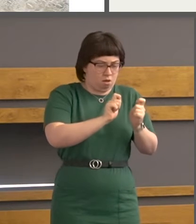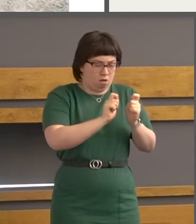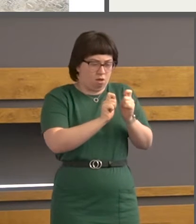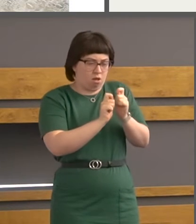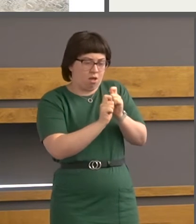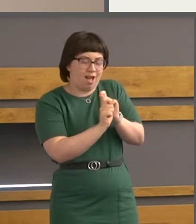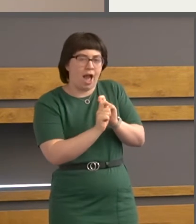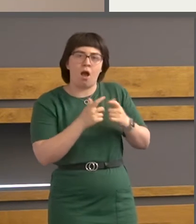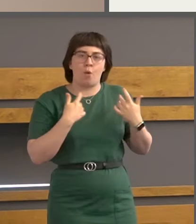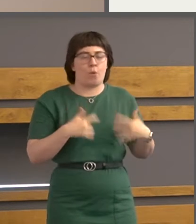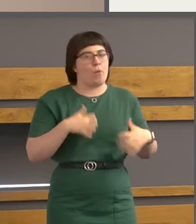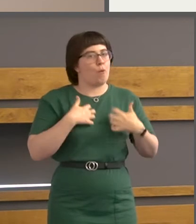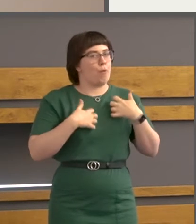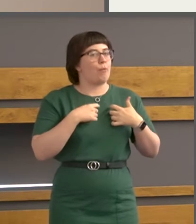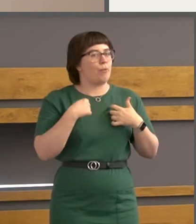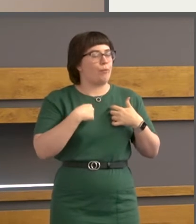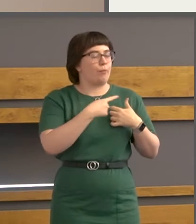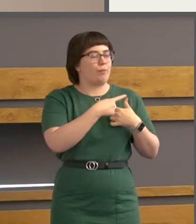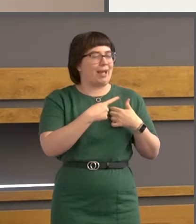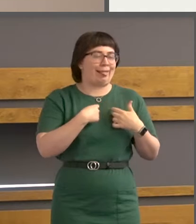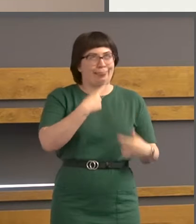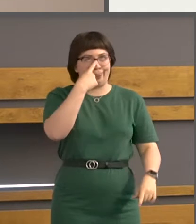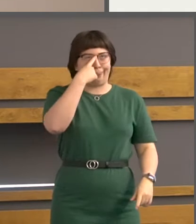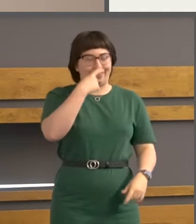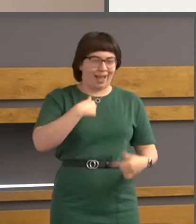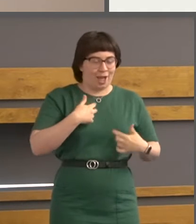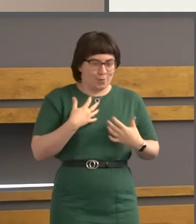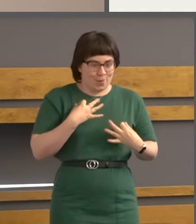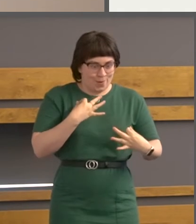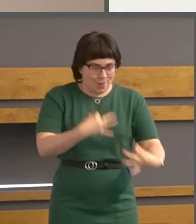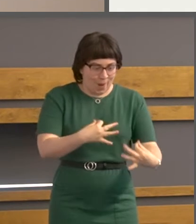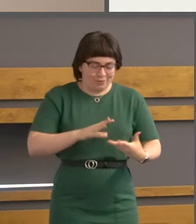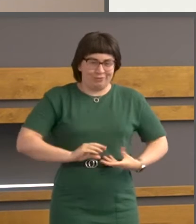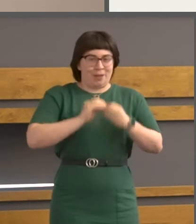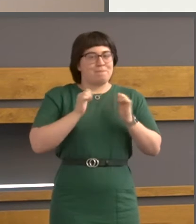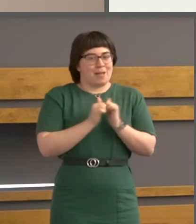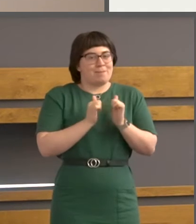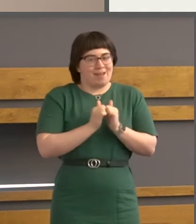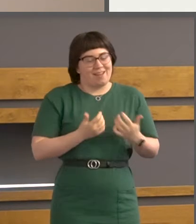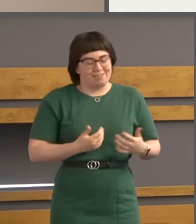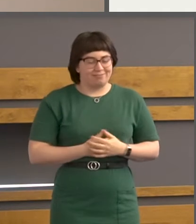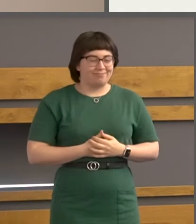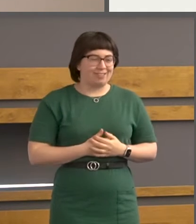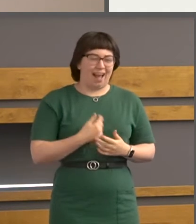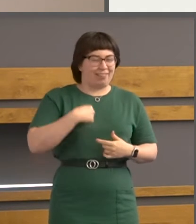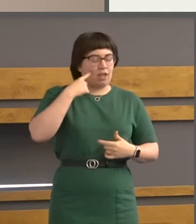And I'm really interested in that action. It's super nerdy and I get really into it when I'm making paper. And 'cause it's a very long process